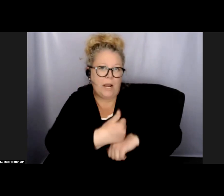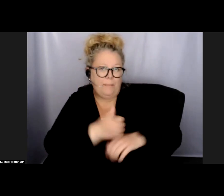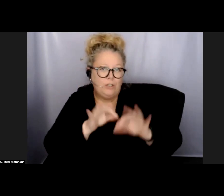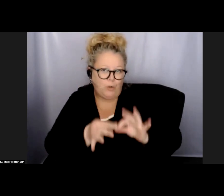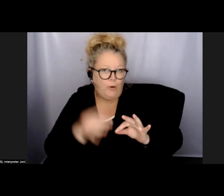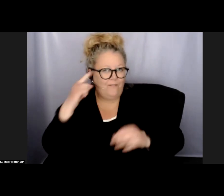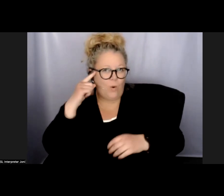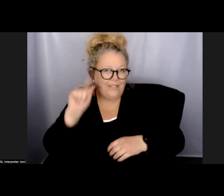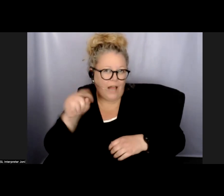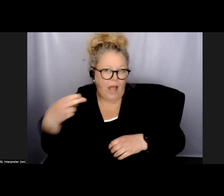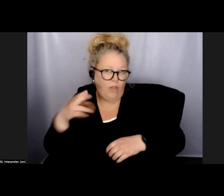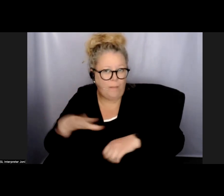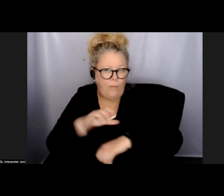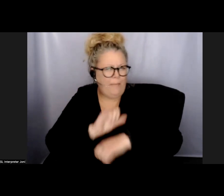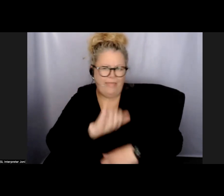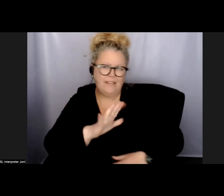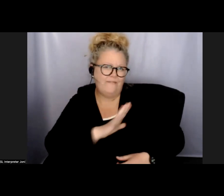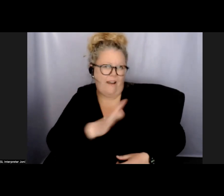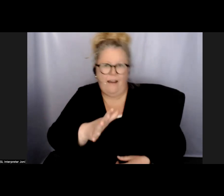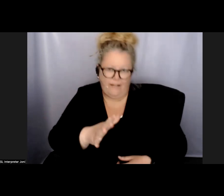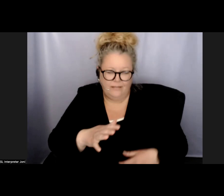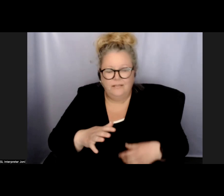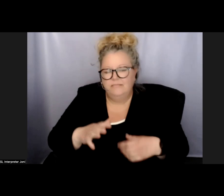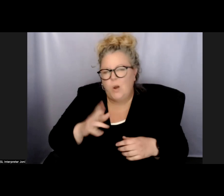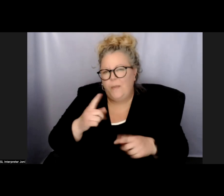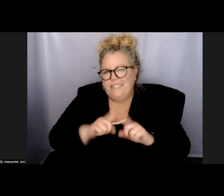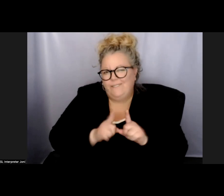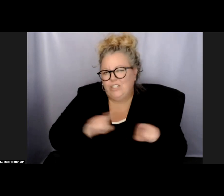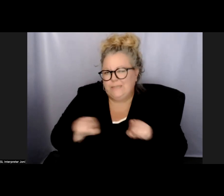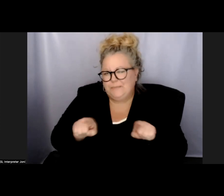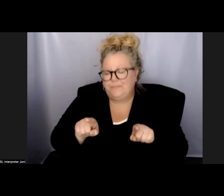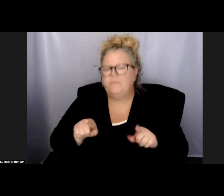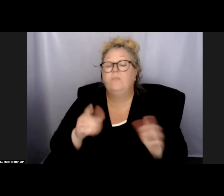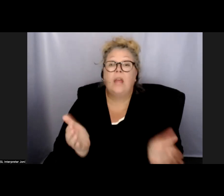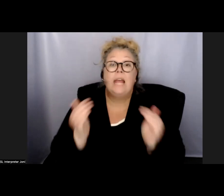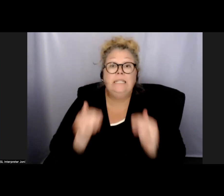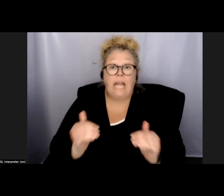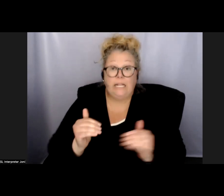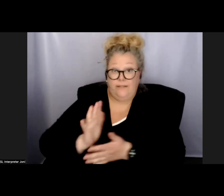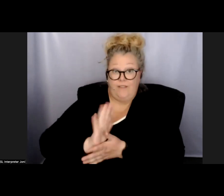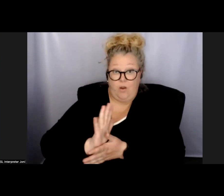that'll be just fine. so you see the difference. the next video that we're going to show you is